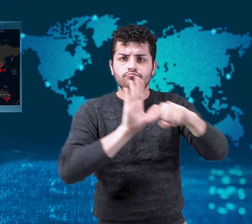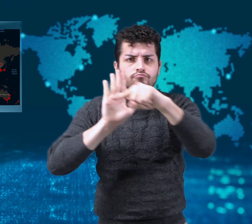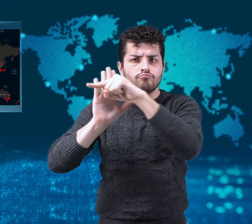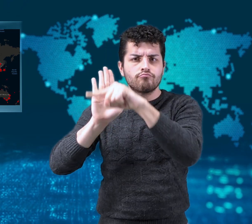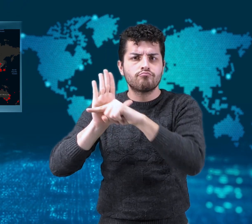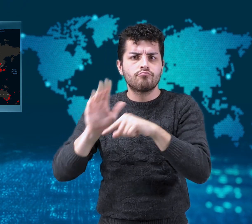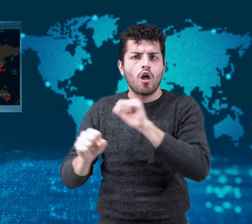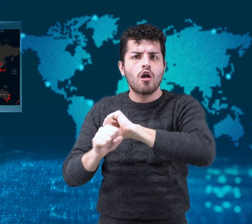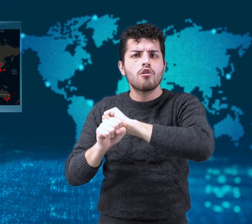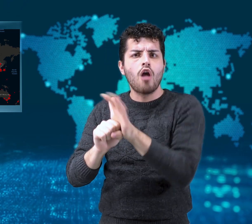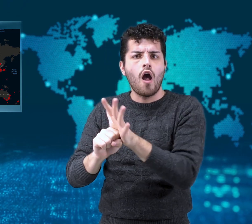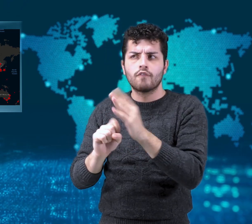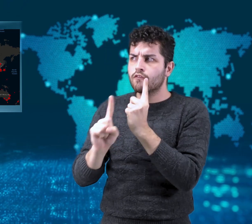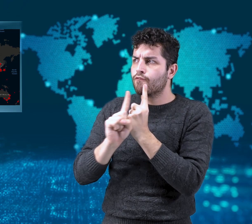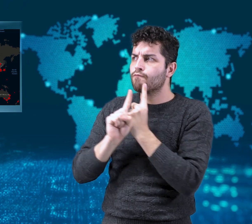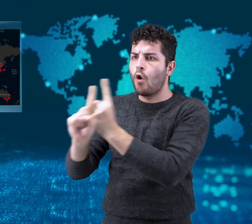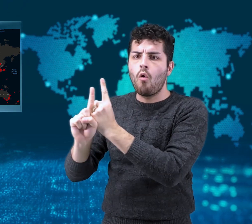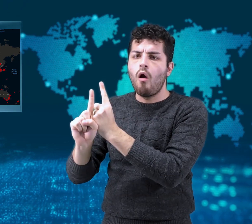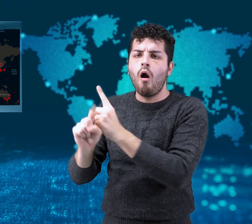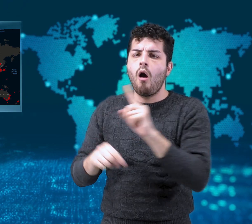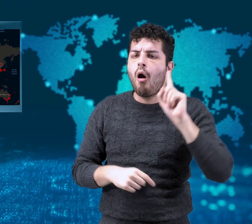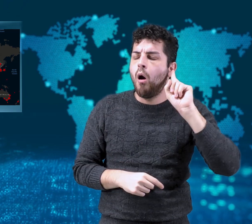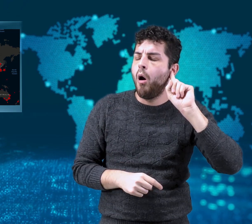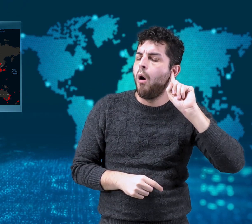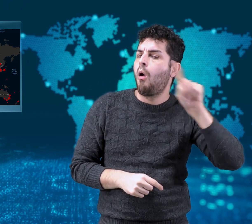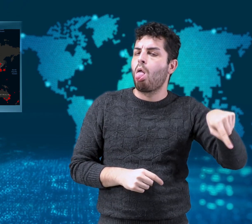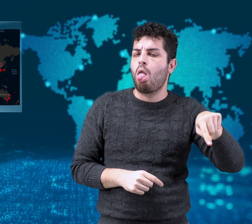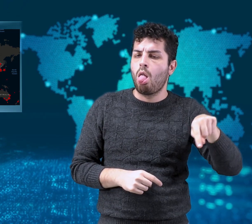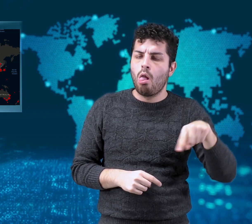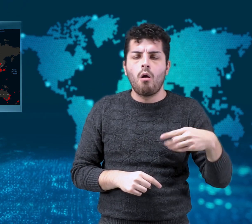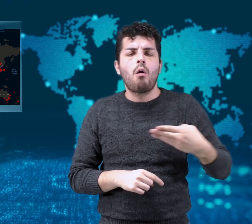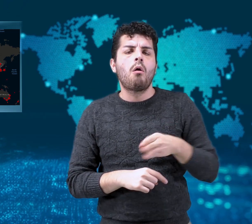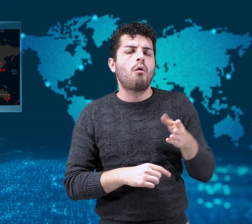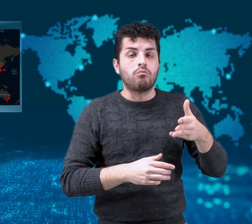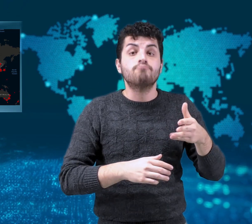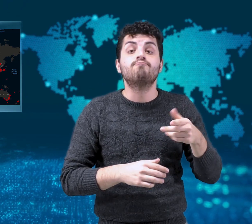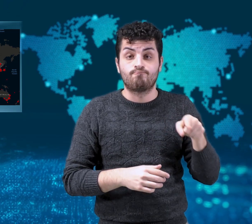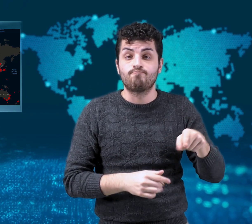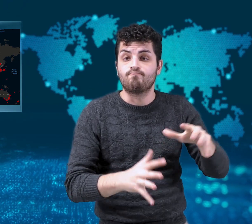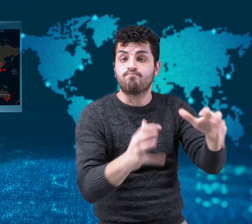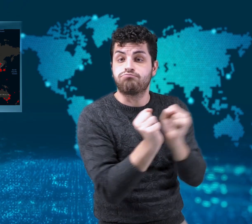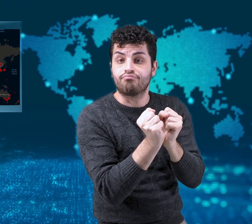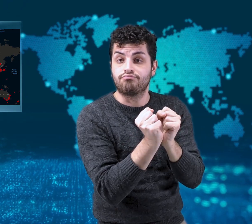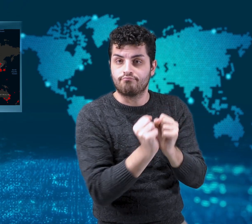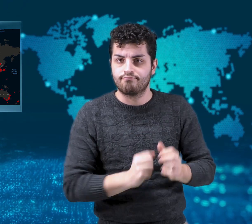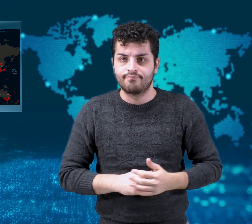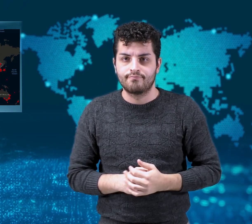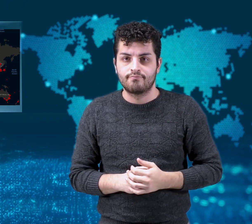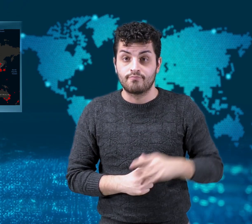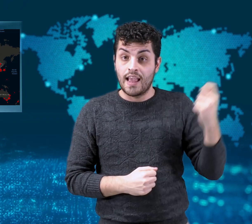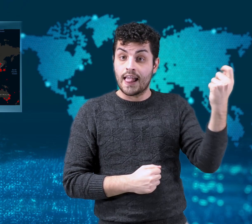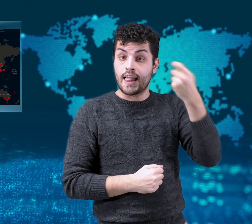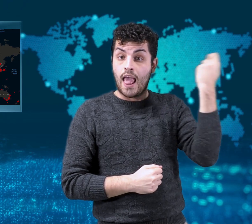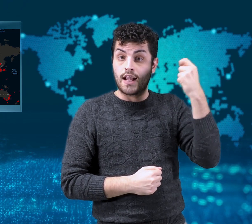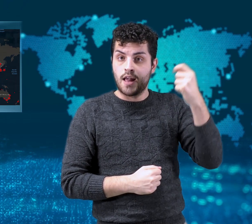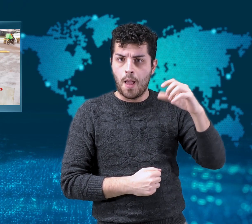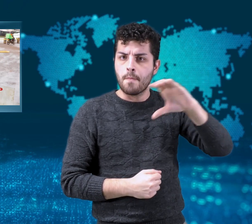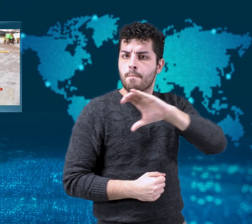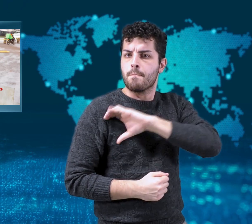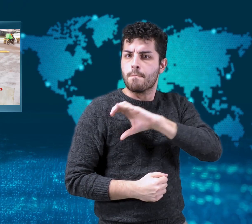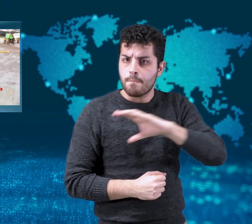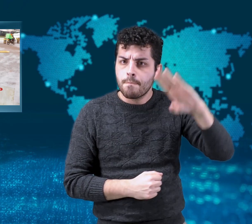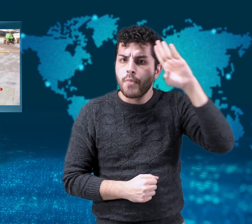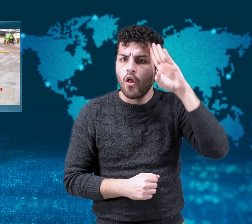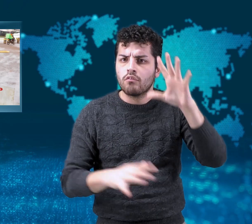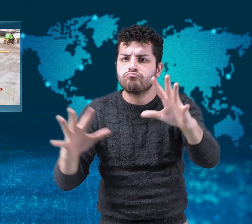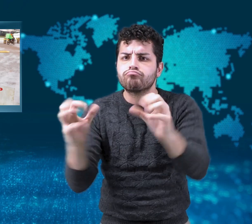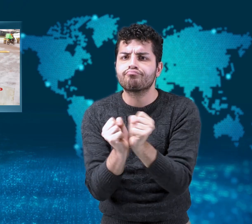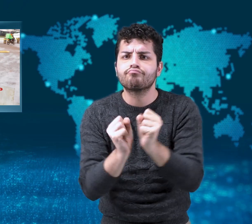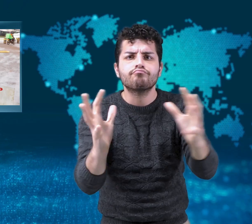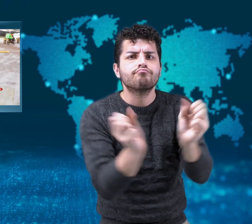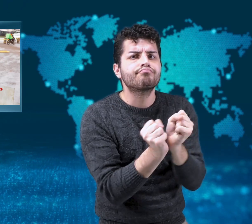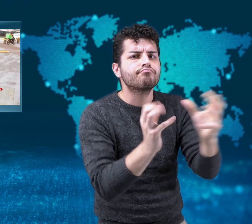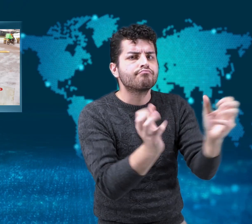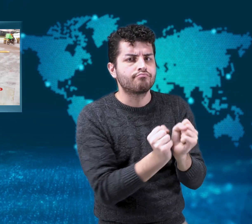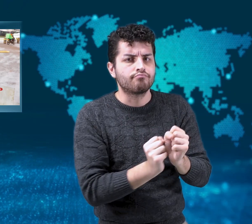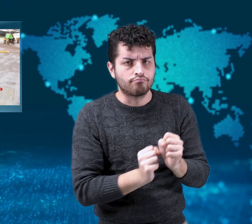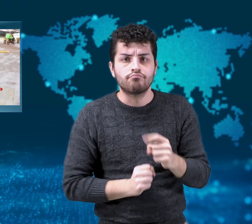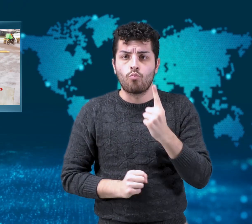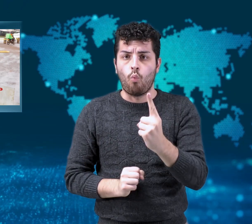In some countries, police have arrested people for ignoring COVID-19 measures.